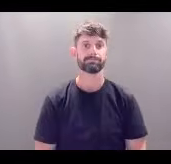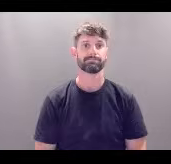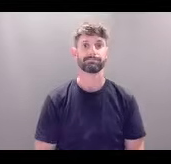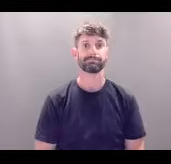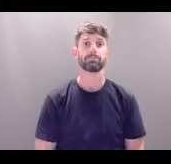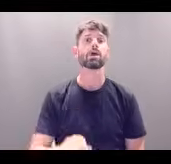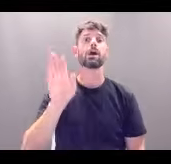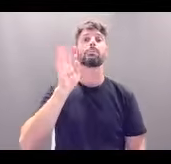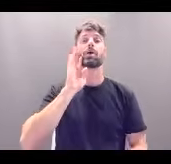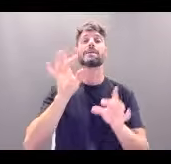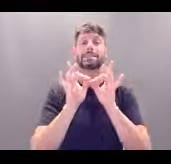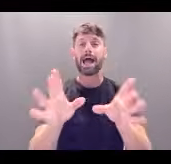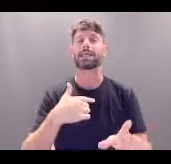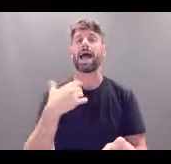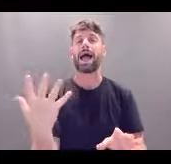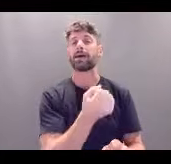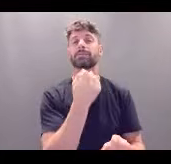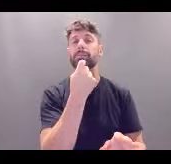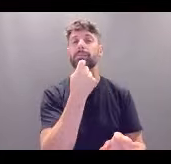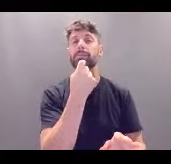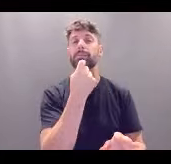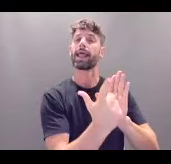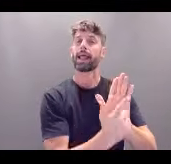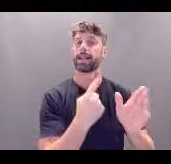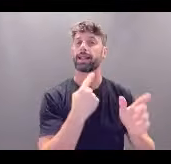The material in today's information session is general in nature.